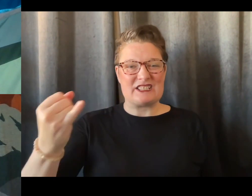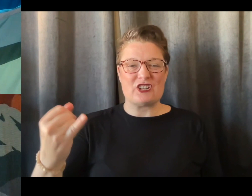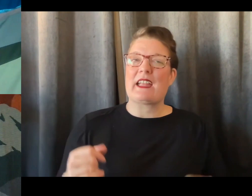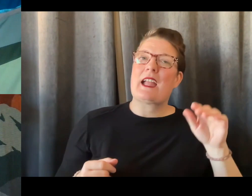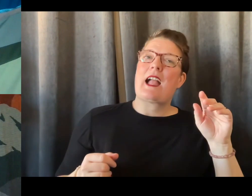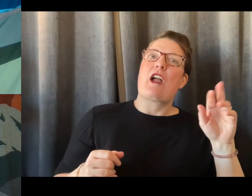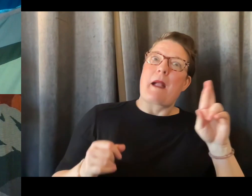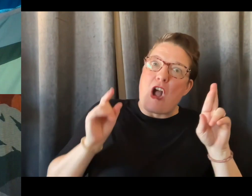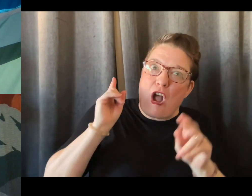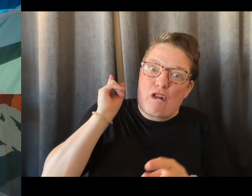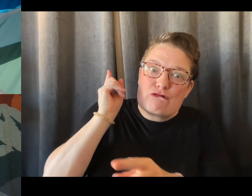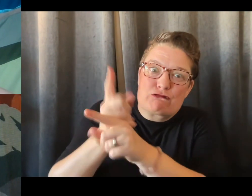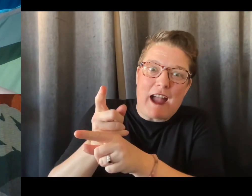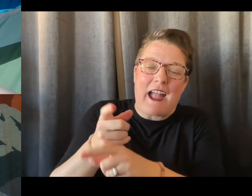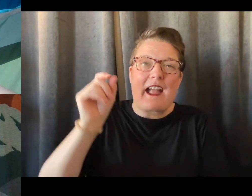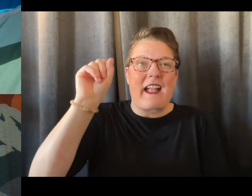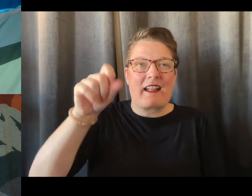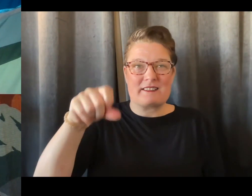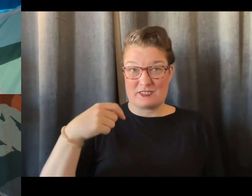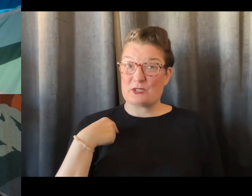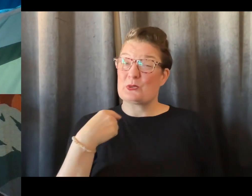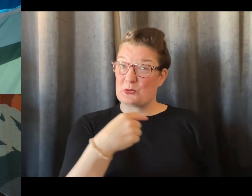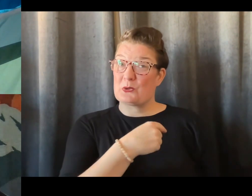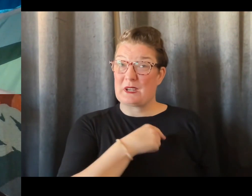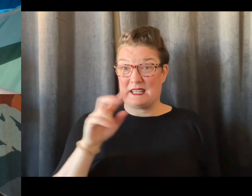Yeah, we, I mean, we've been Vito and I have been talking a lot about wanting